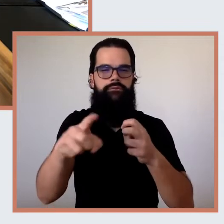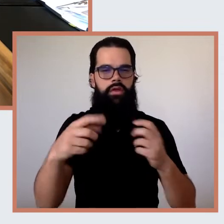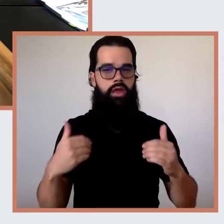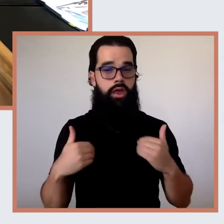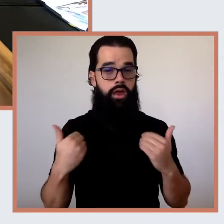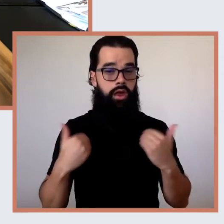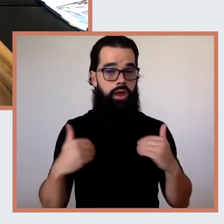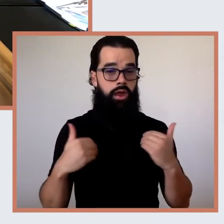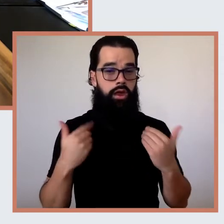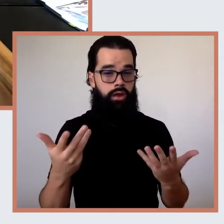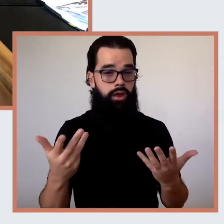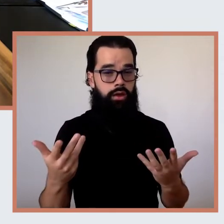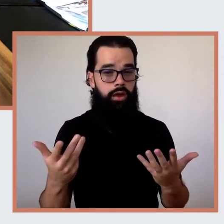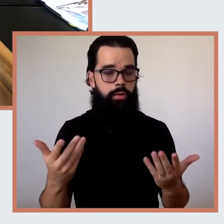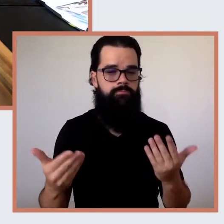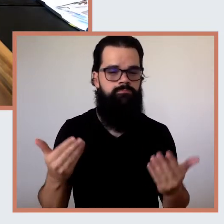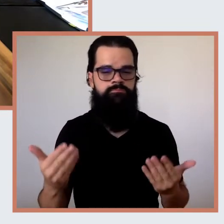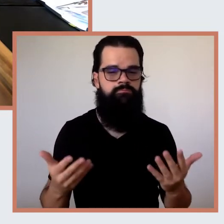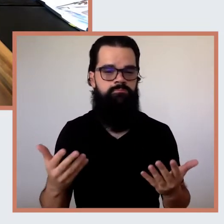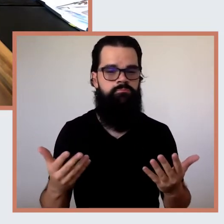that so many of us, and it's hard when you're young